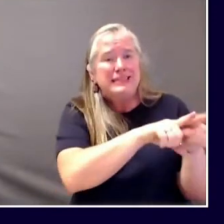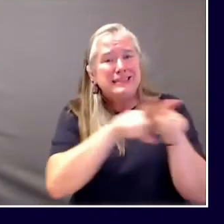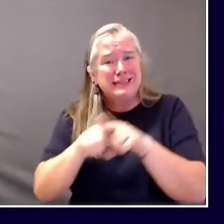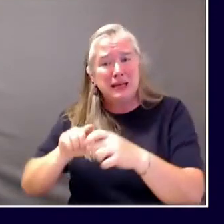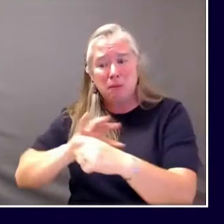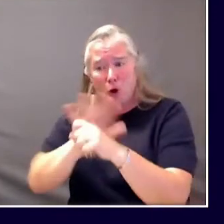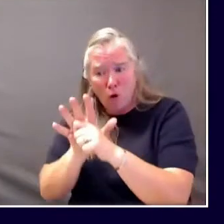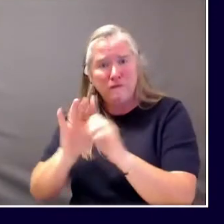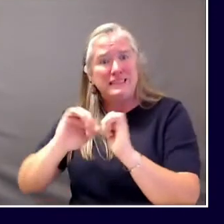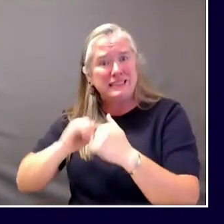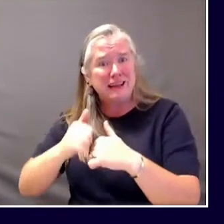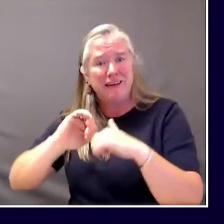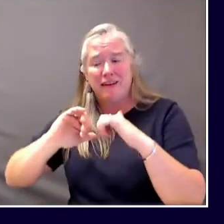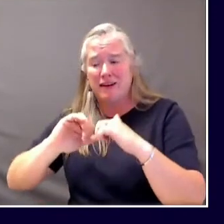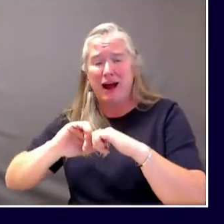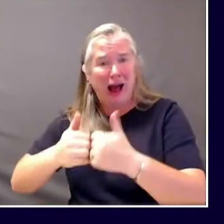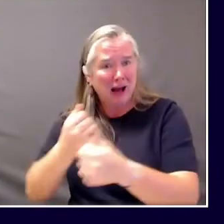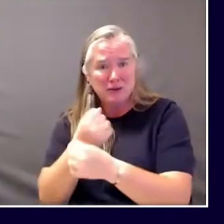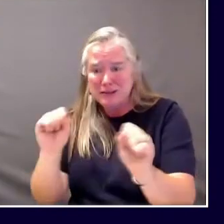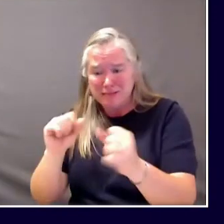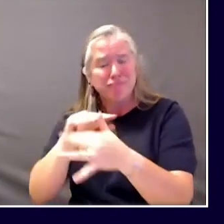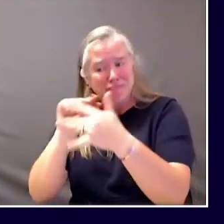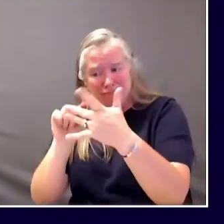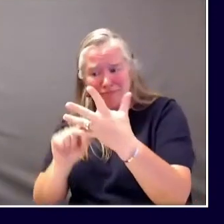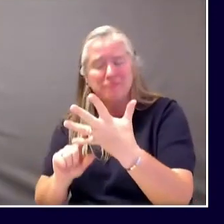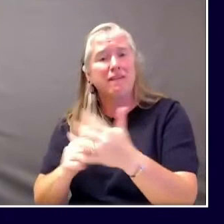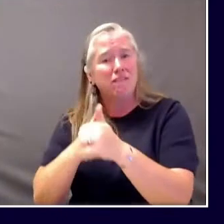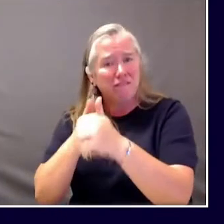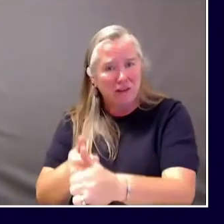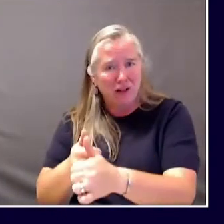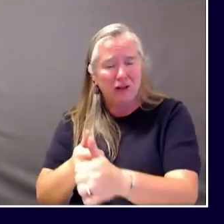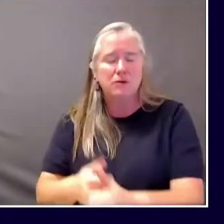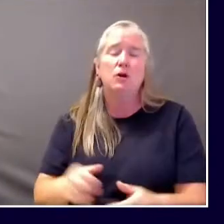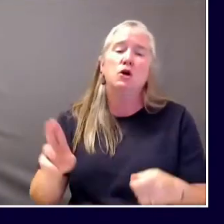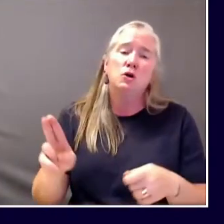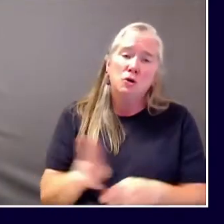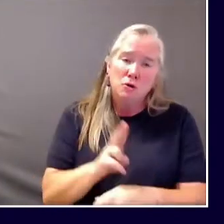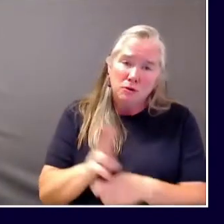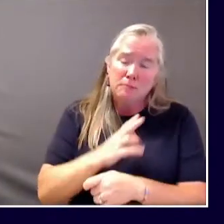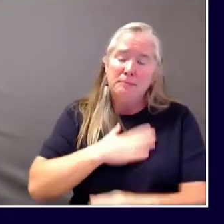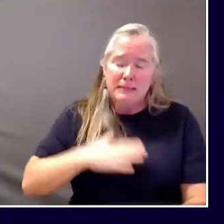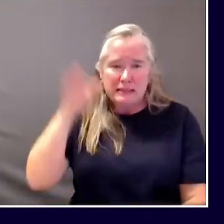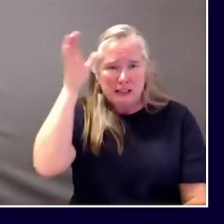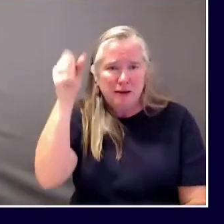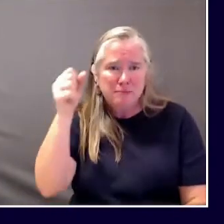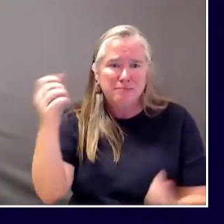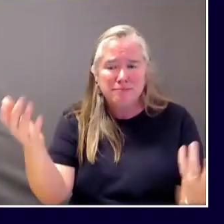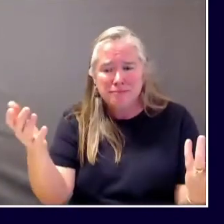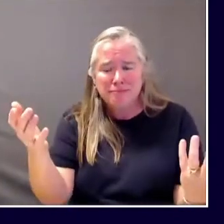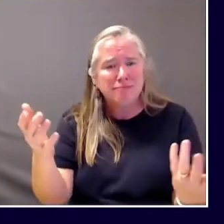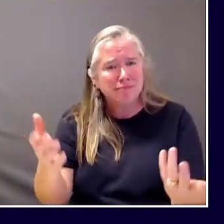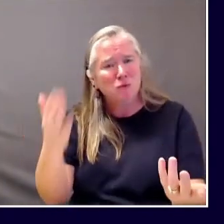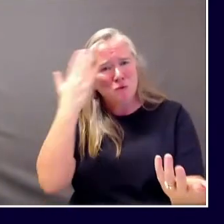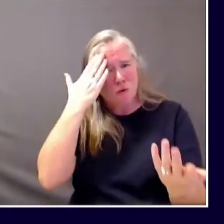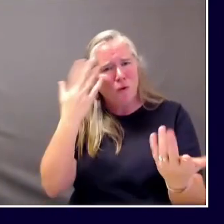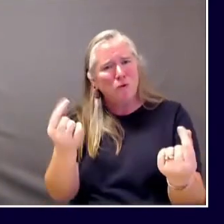healthy as well